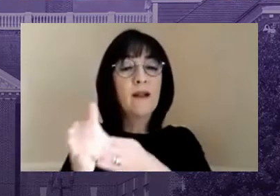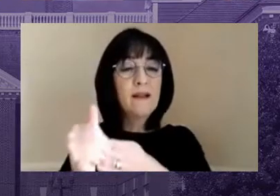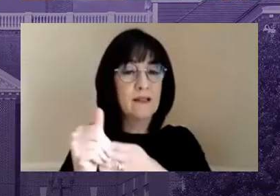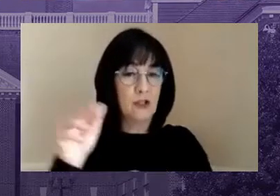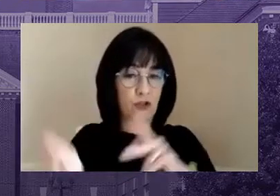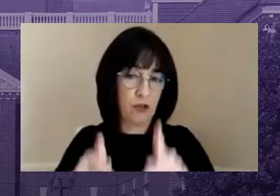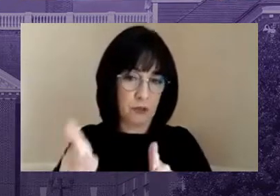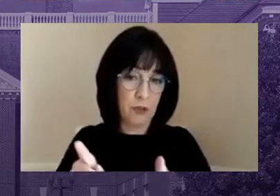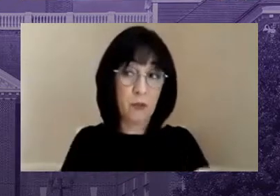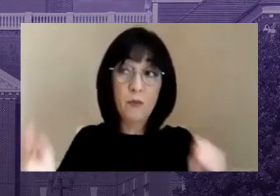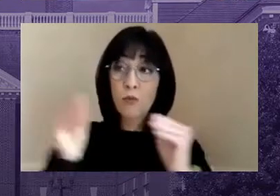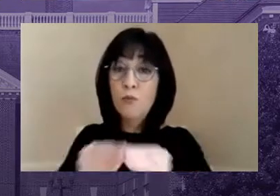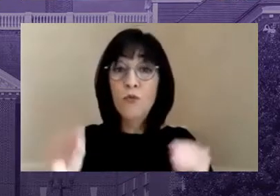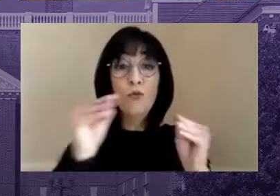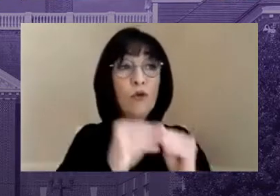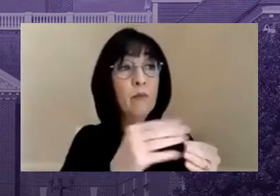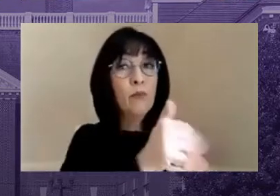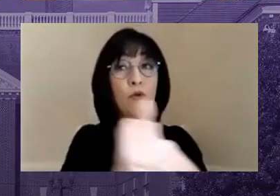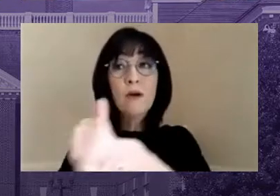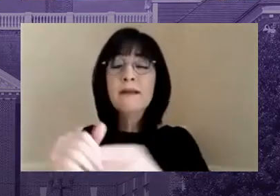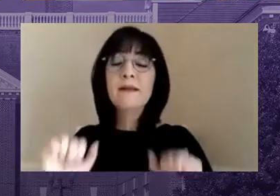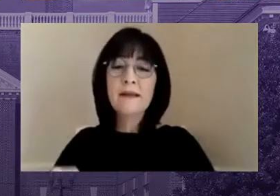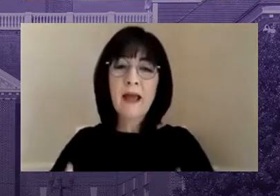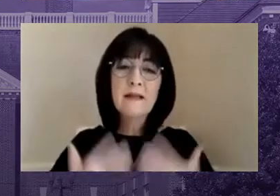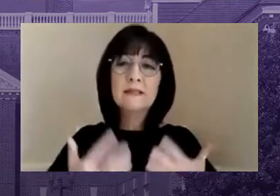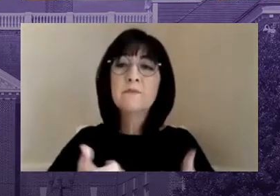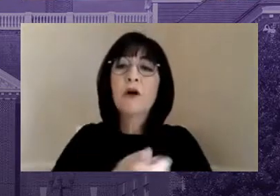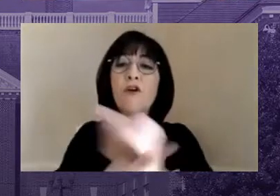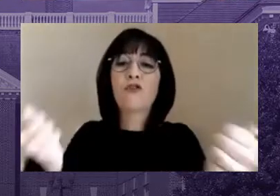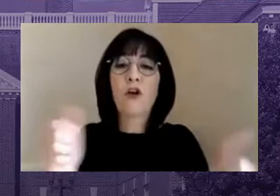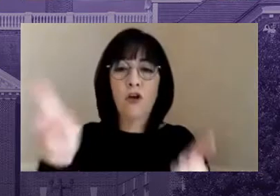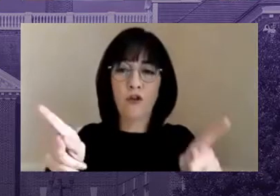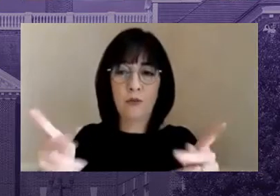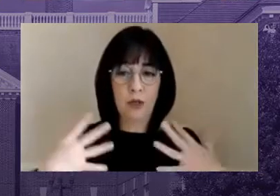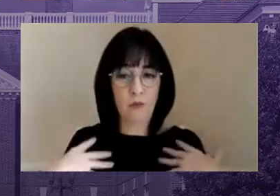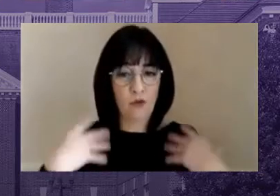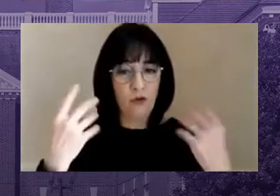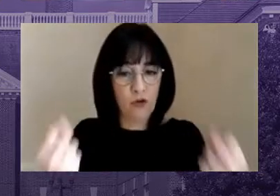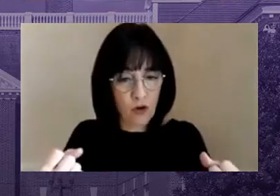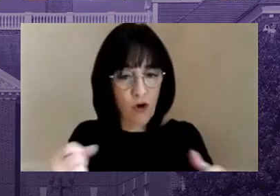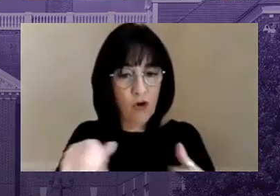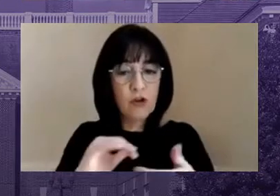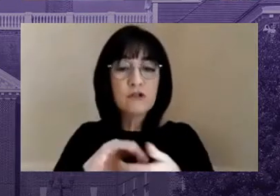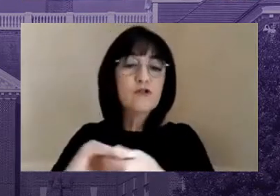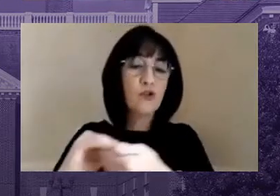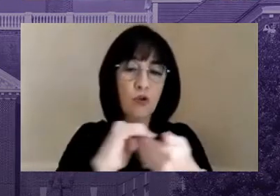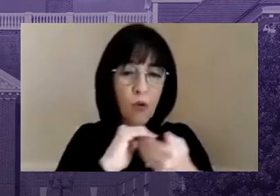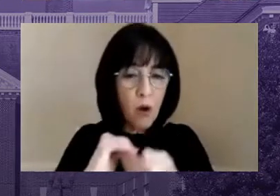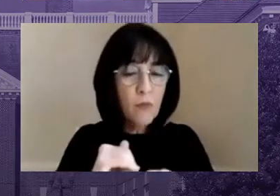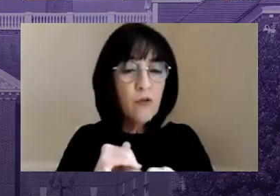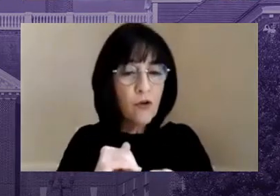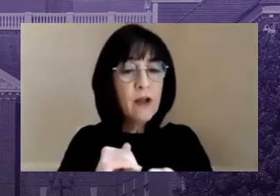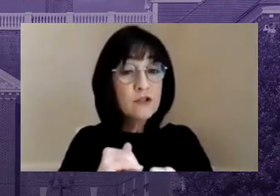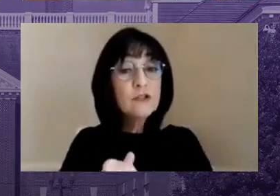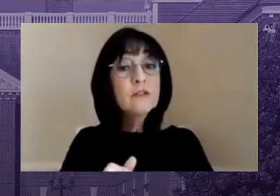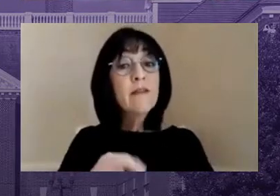the more they inspire people to have courage, cooperation, and make relationships grow. Leaders